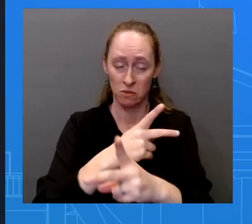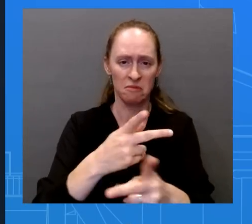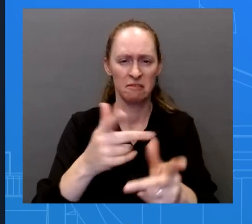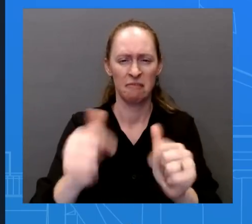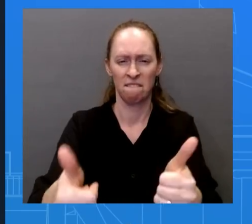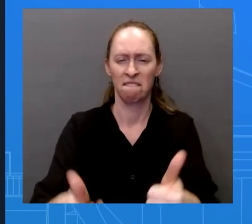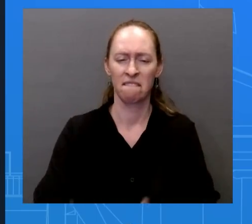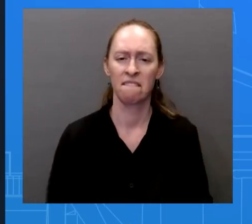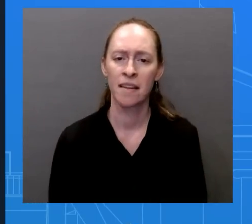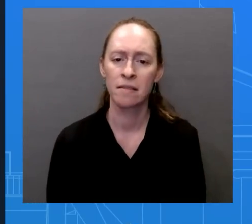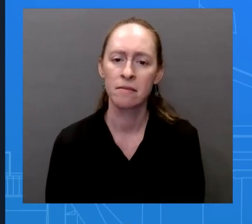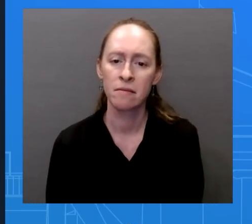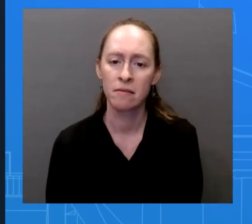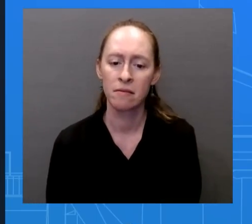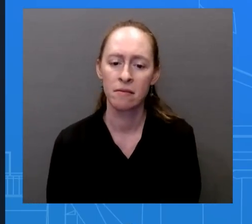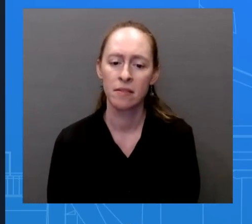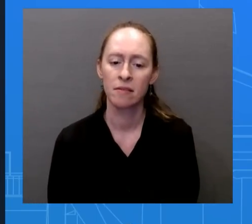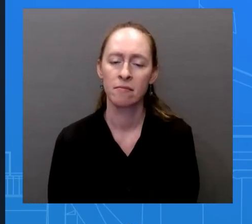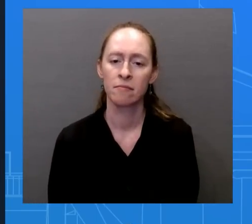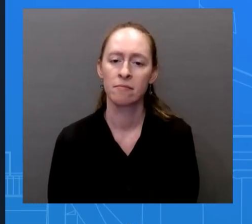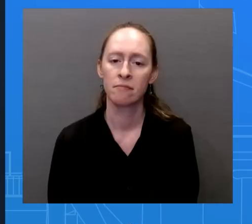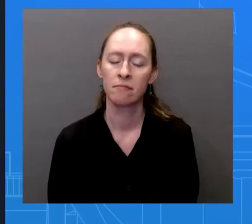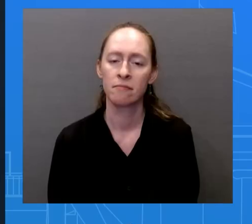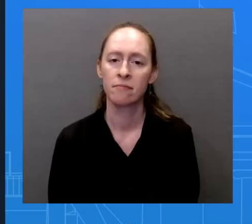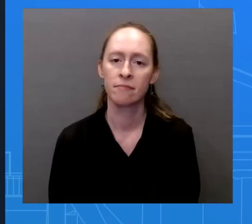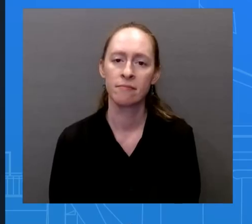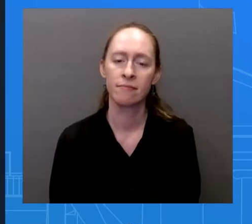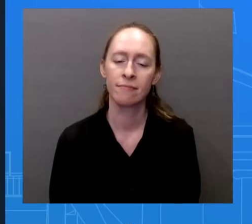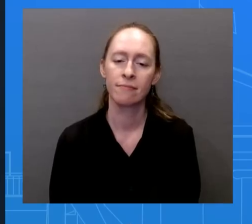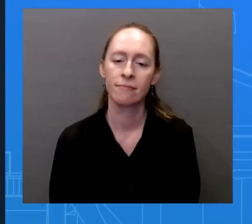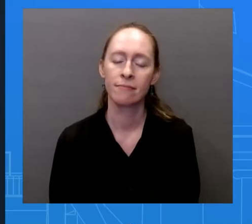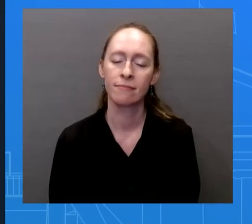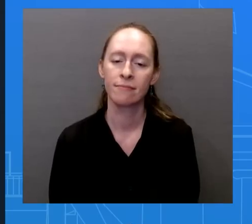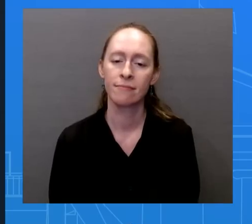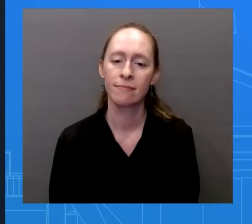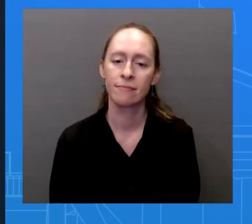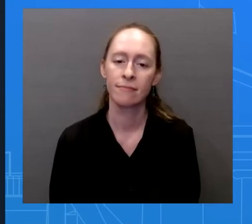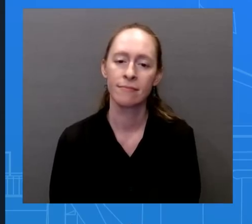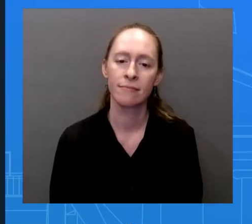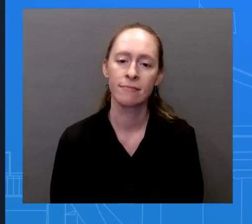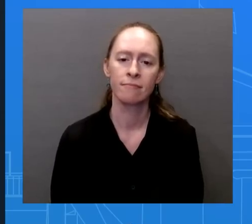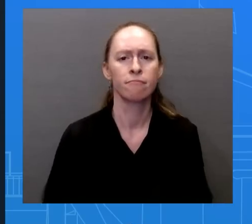bargaining process as a way to ensure working people have a voice in their pay and conditions of work.